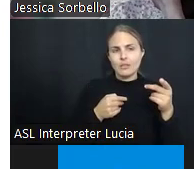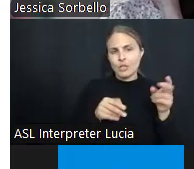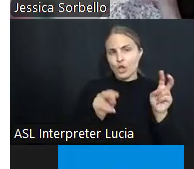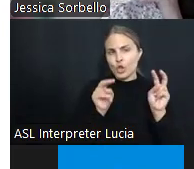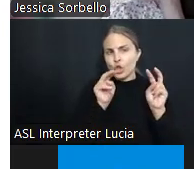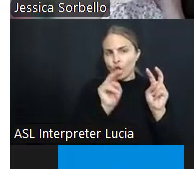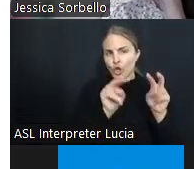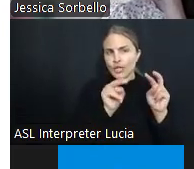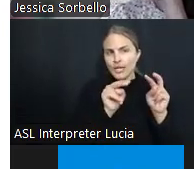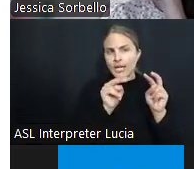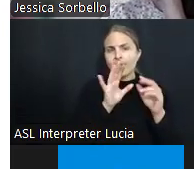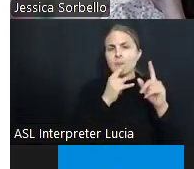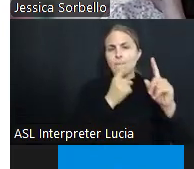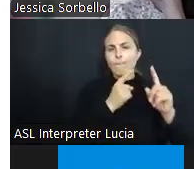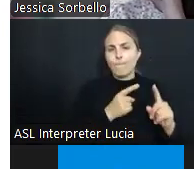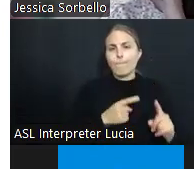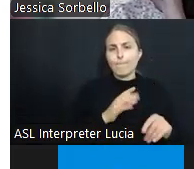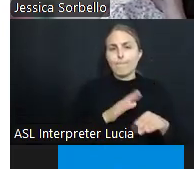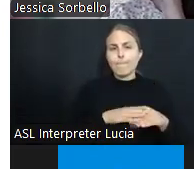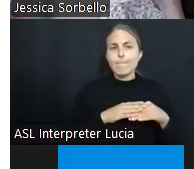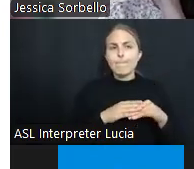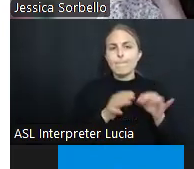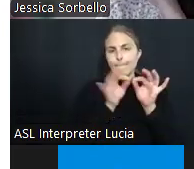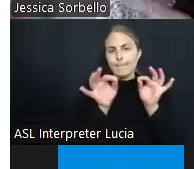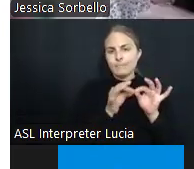conversation starters but also thoughts for all of you.